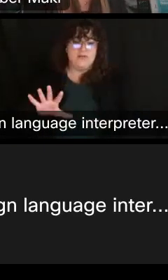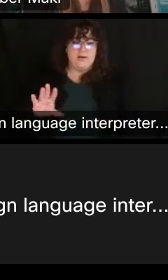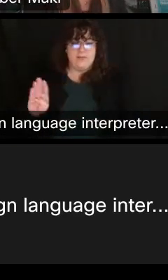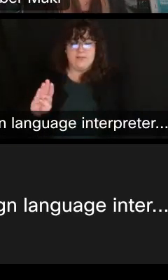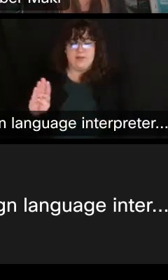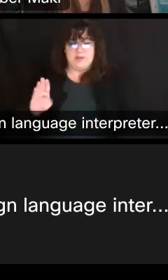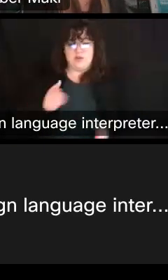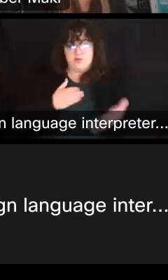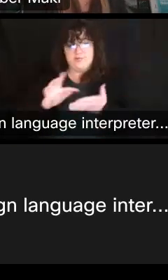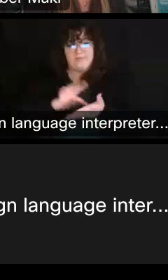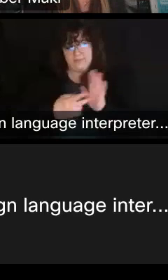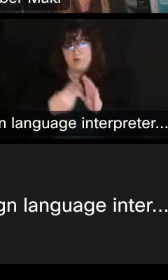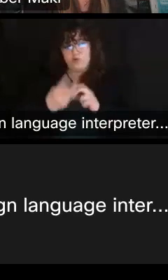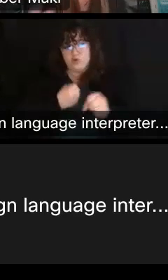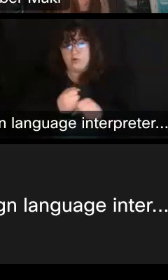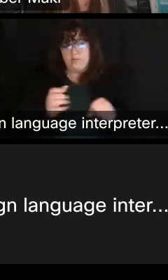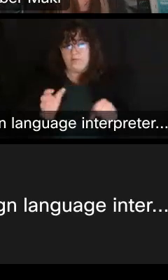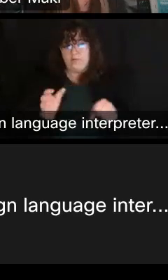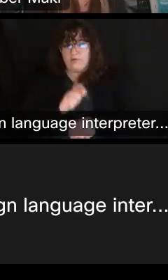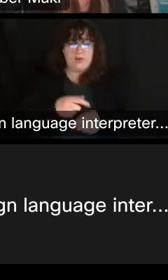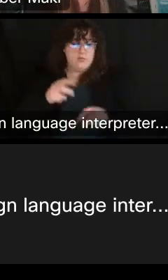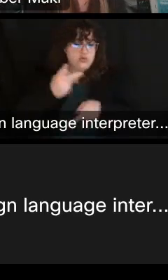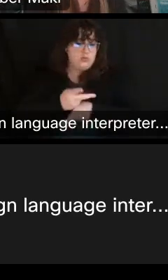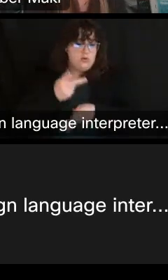supervised experience working with people who exhibit that challenging behavior as